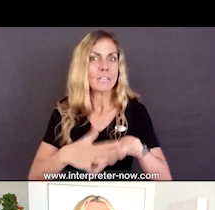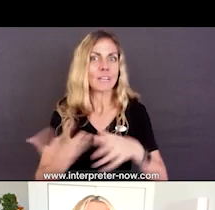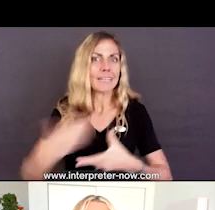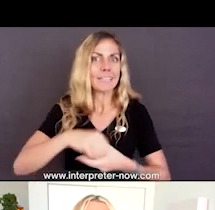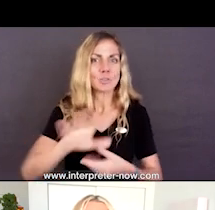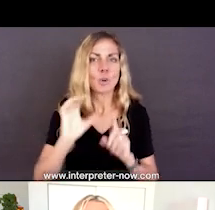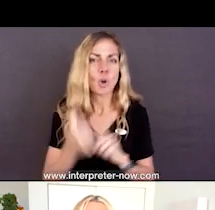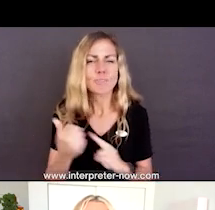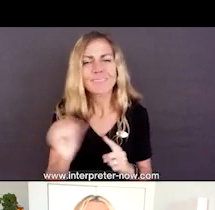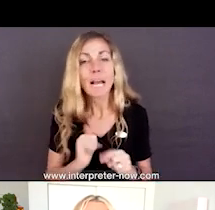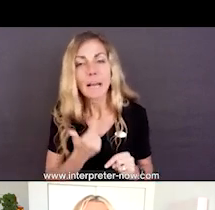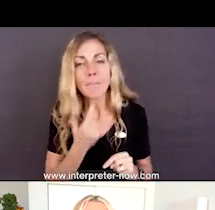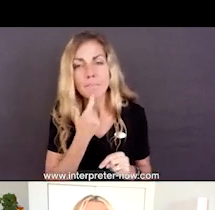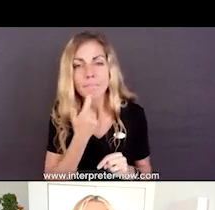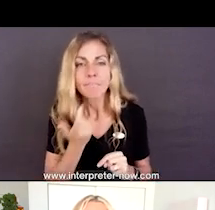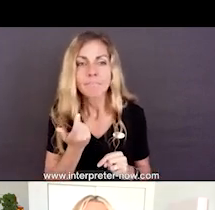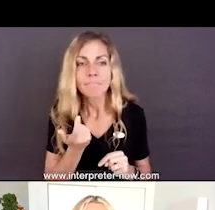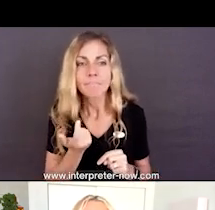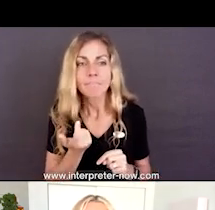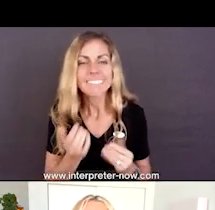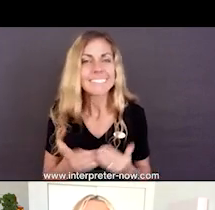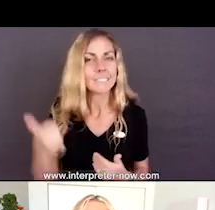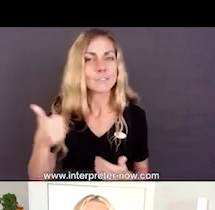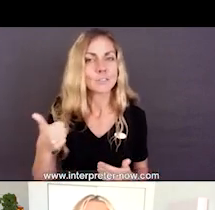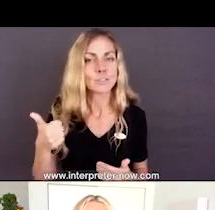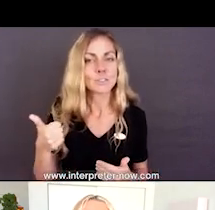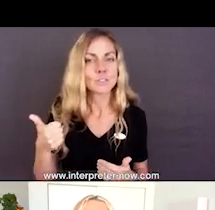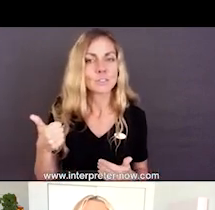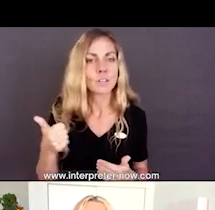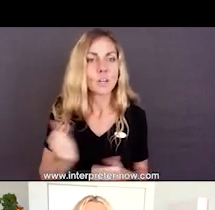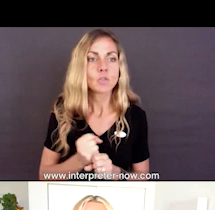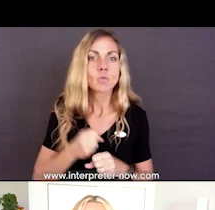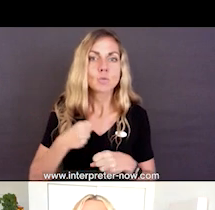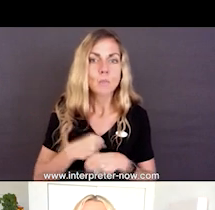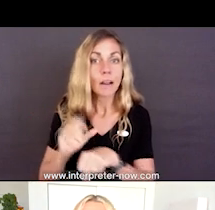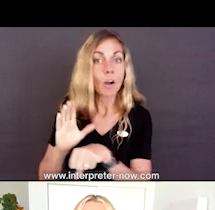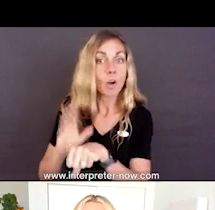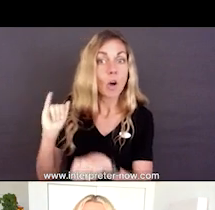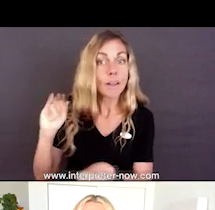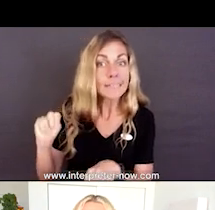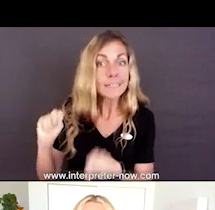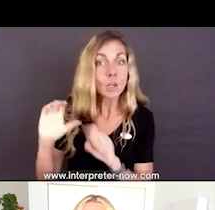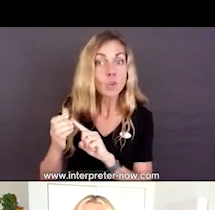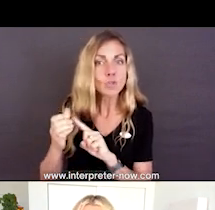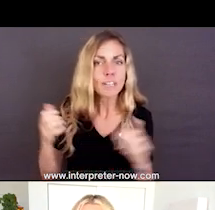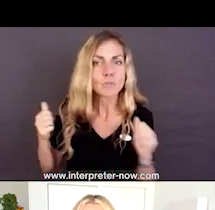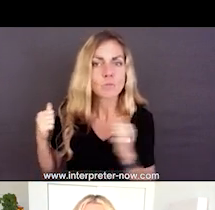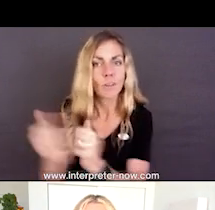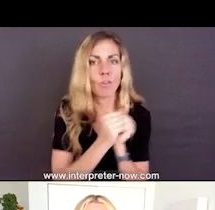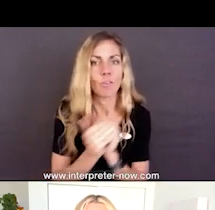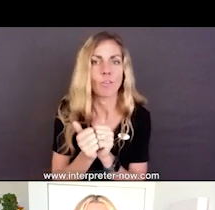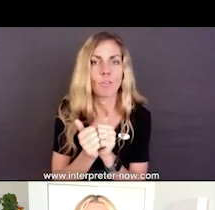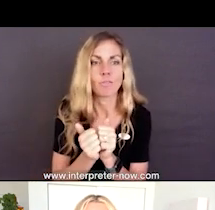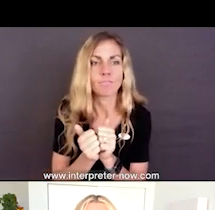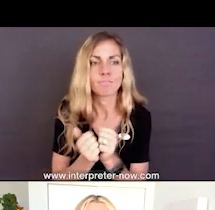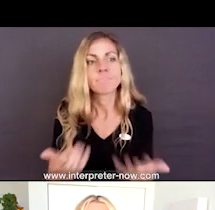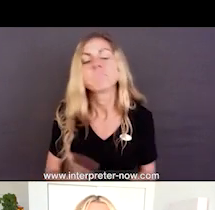Because as I mentioned, it's much easier to create a call-in culture together.